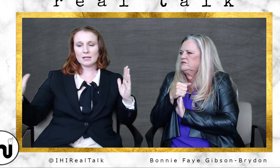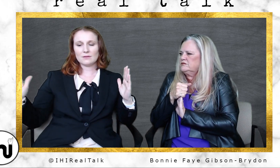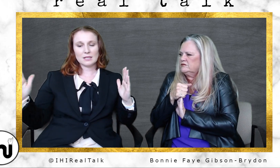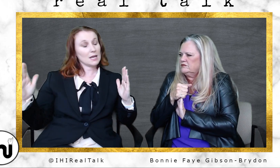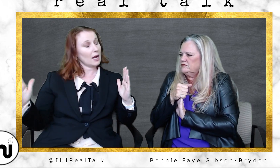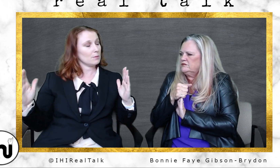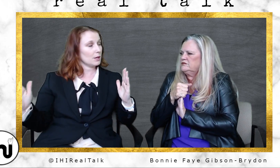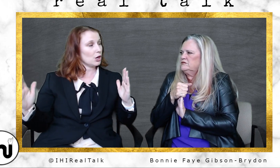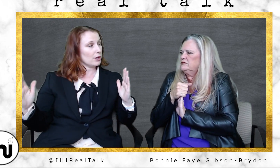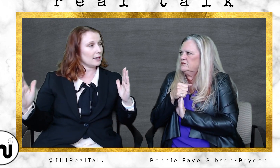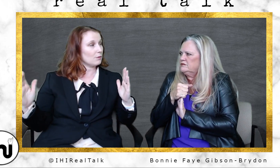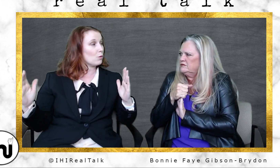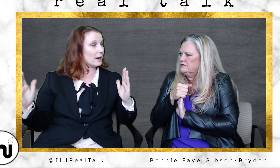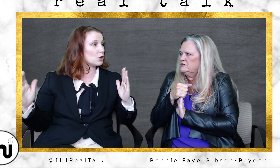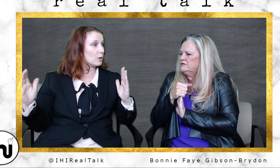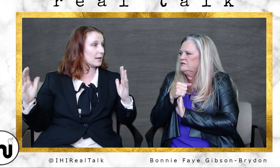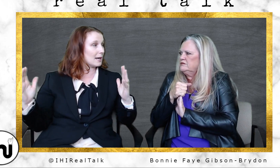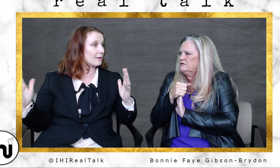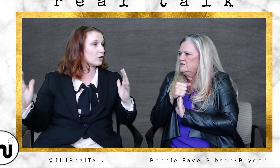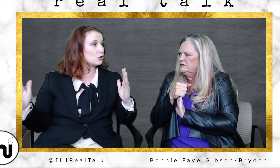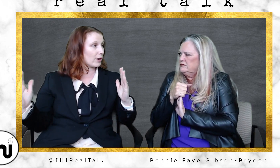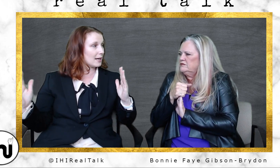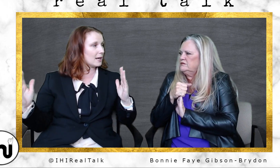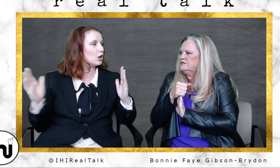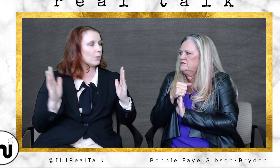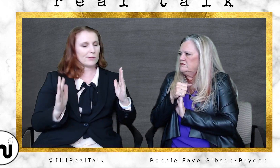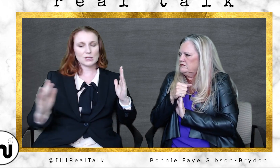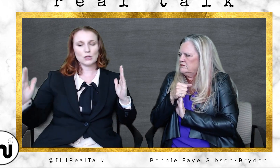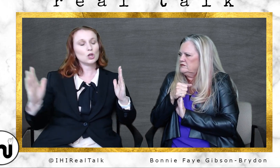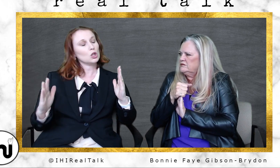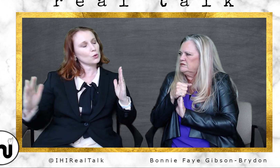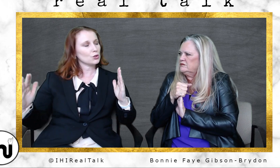of the time period when you were getting that training, we were still closer to